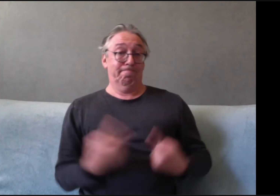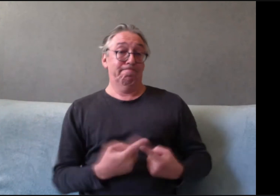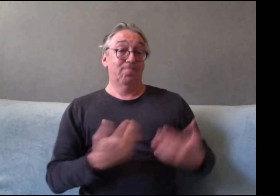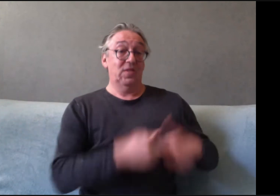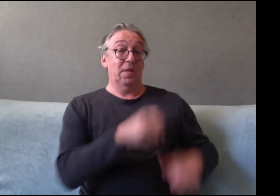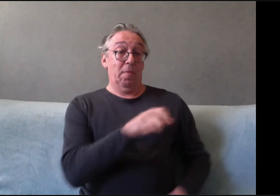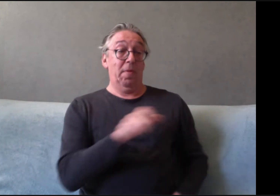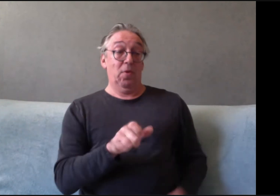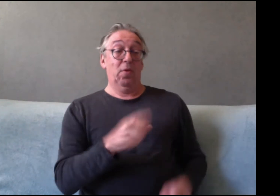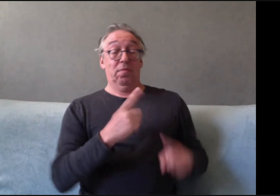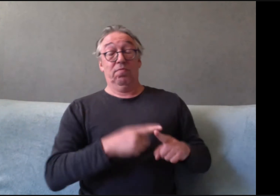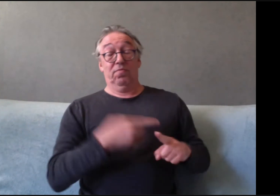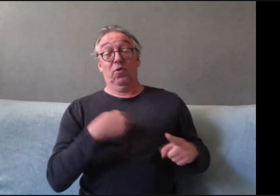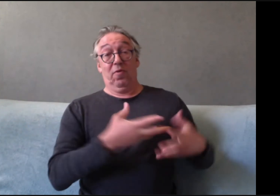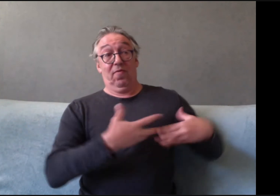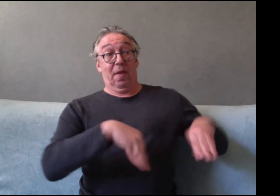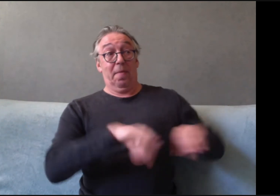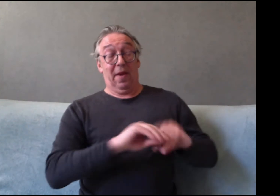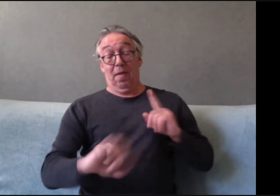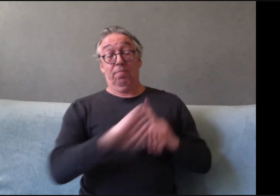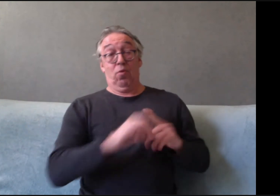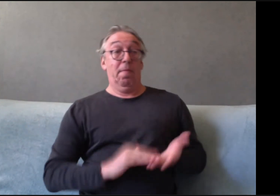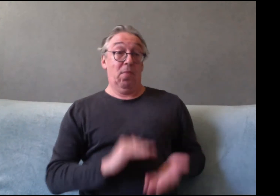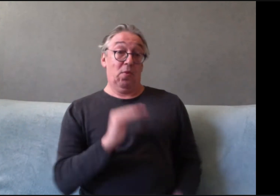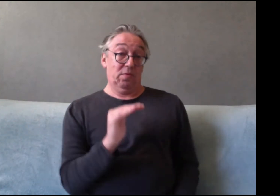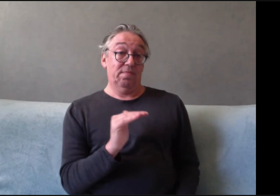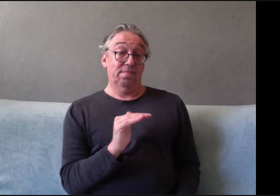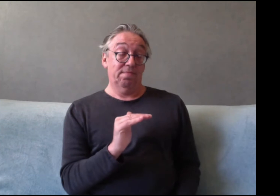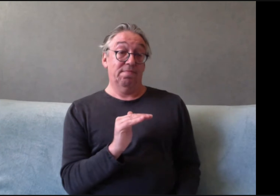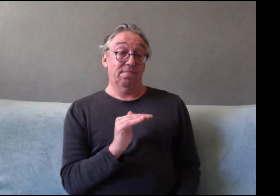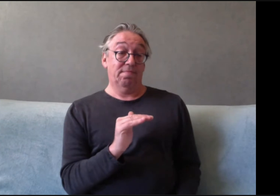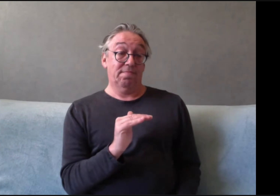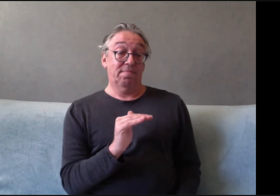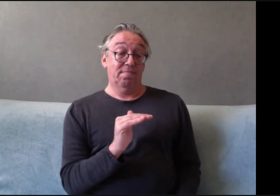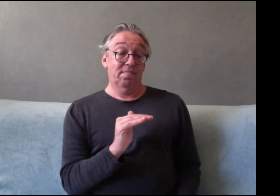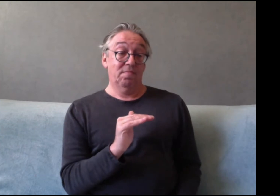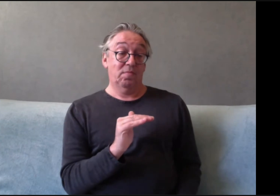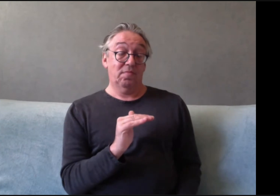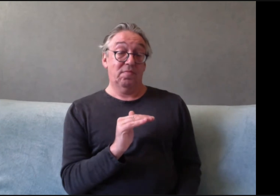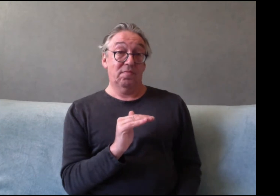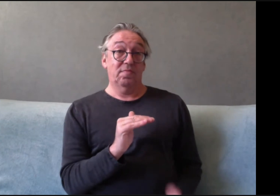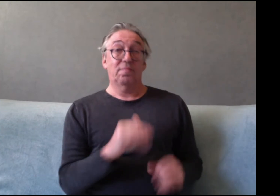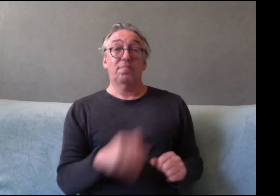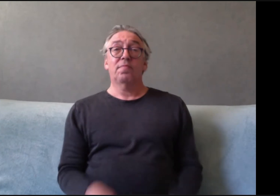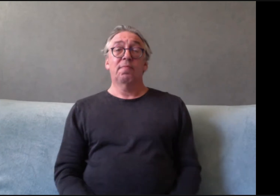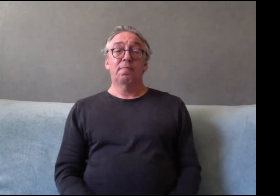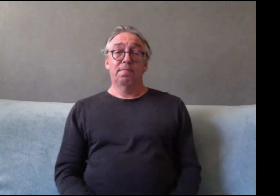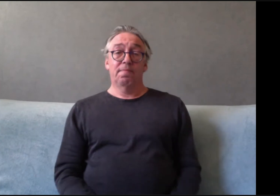As Pilar said in the case of Spain, the proactive action of Civil Society